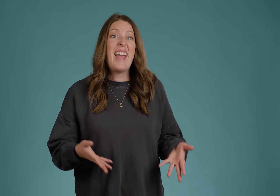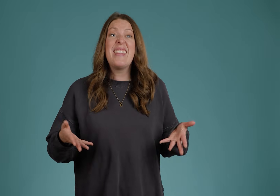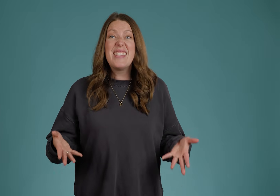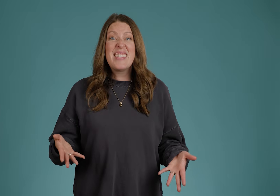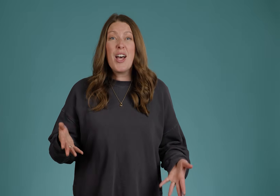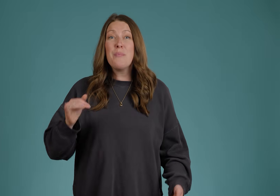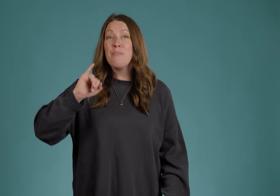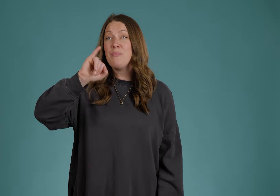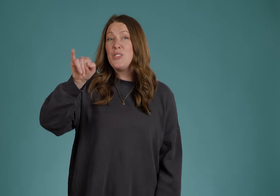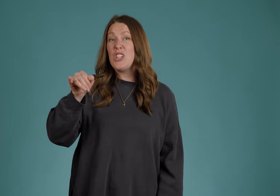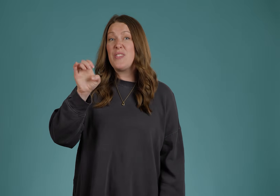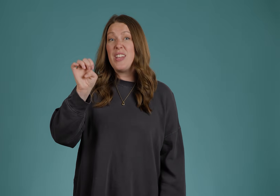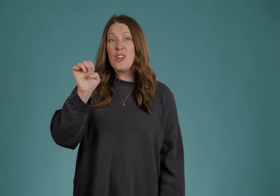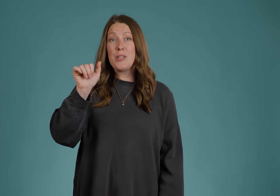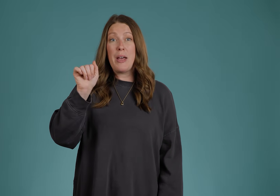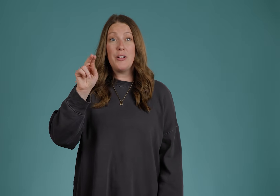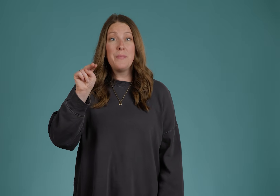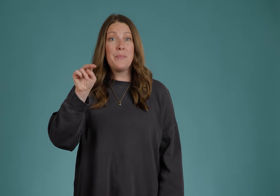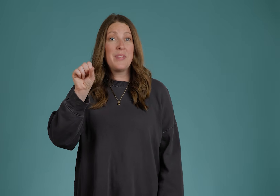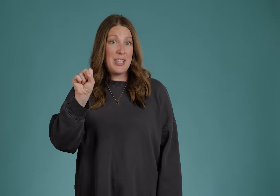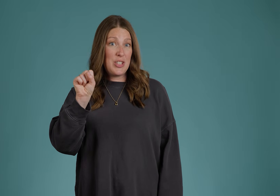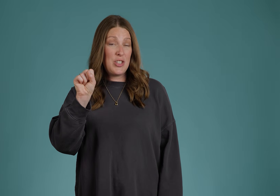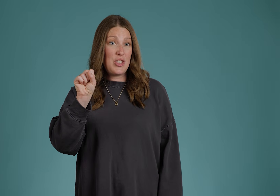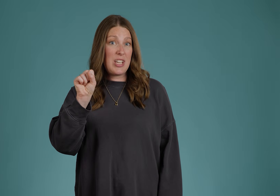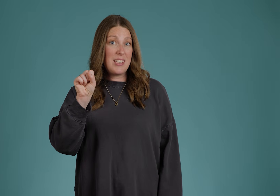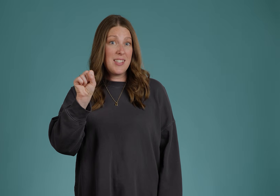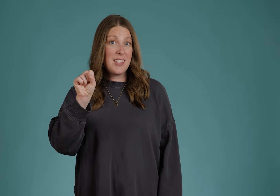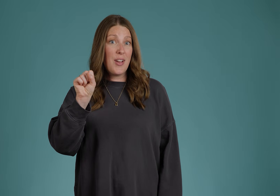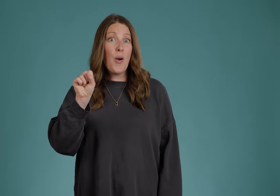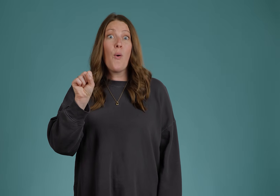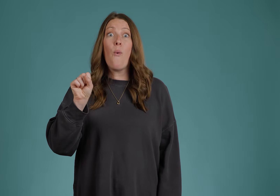and then some just fingerspell jeans